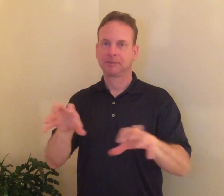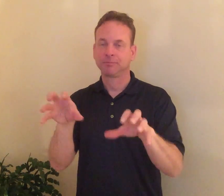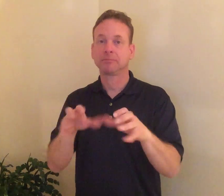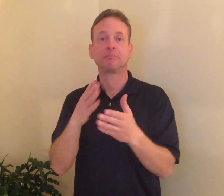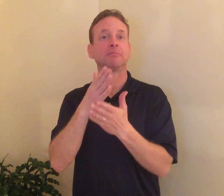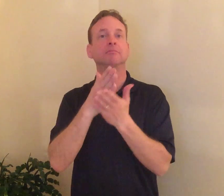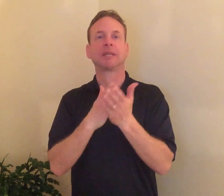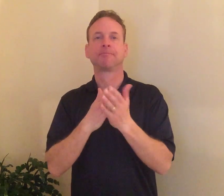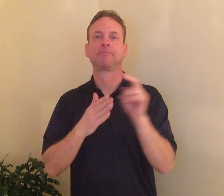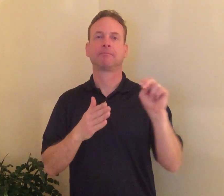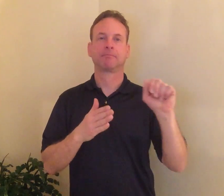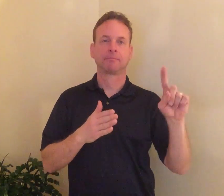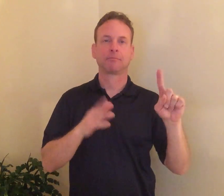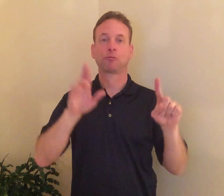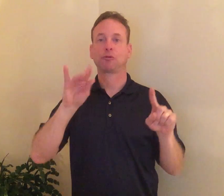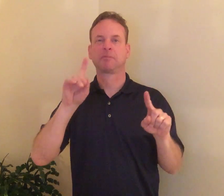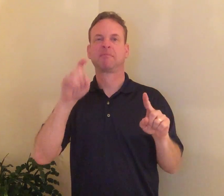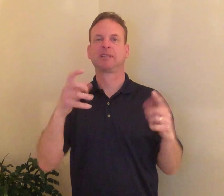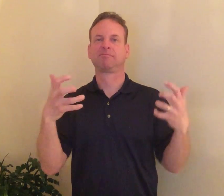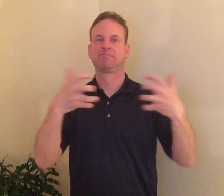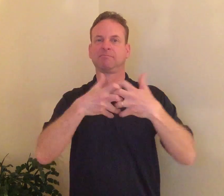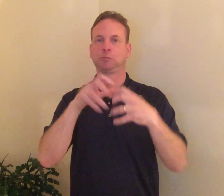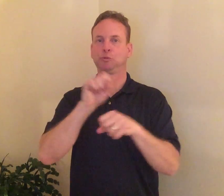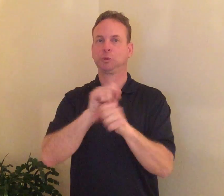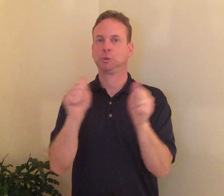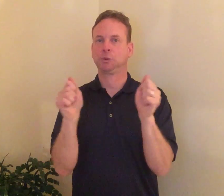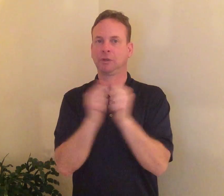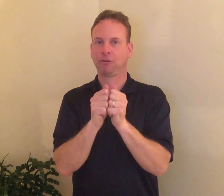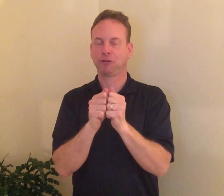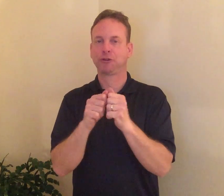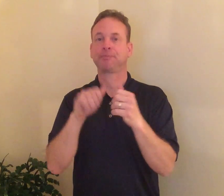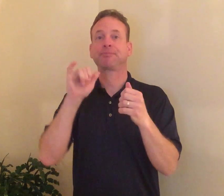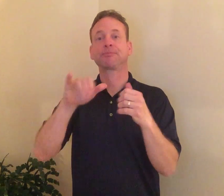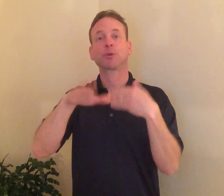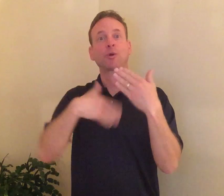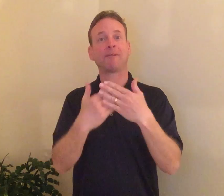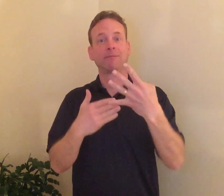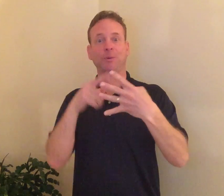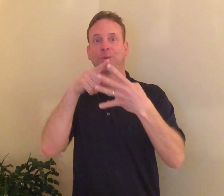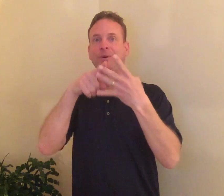to be performed by RID. Others require joint action by NAD and RID.